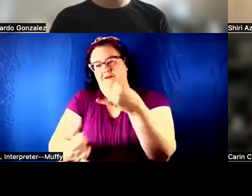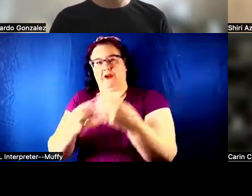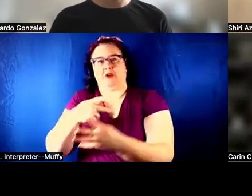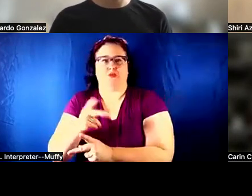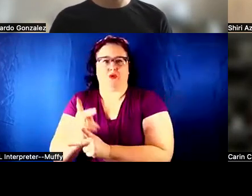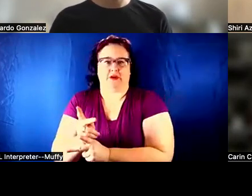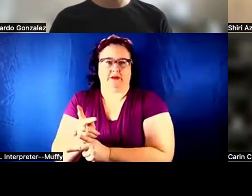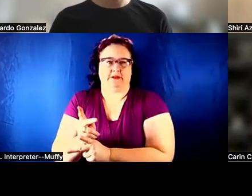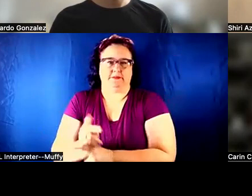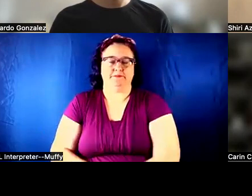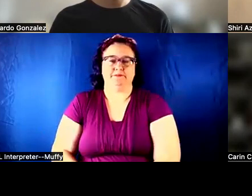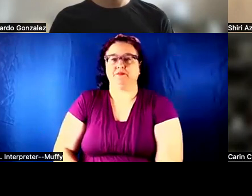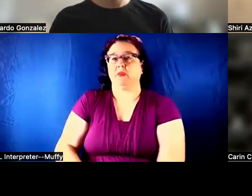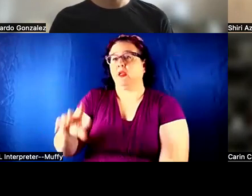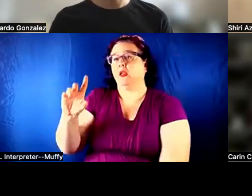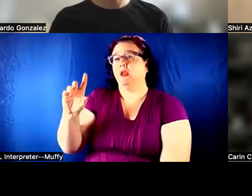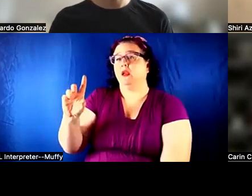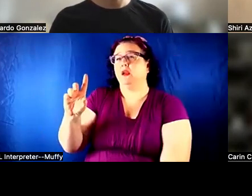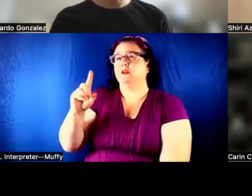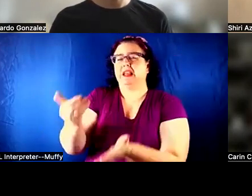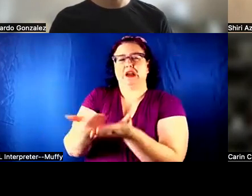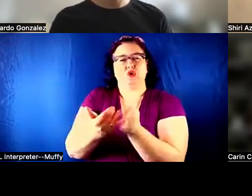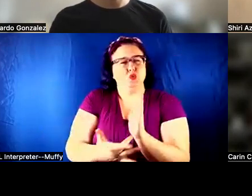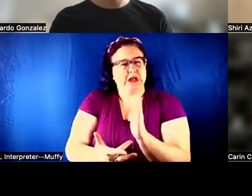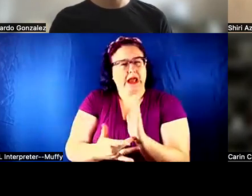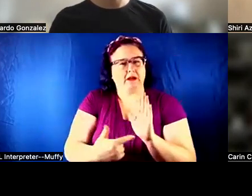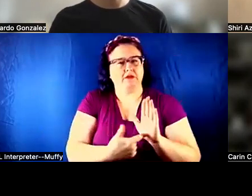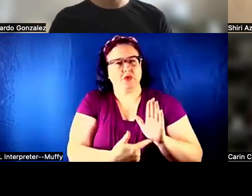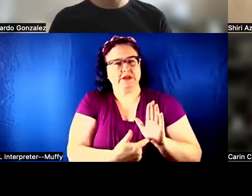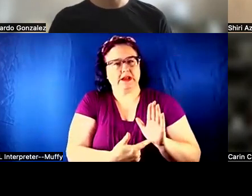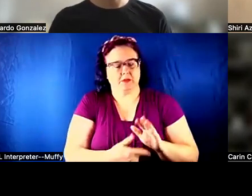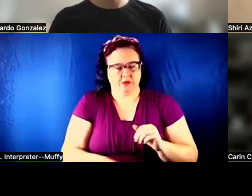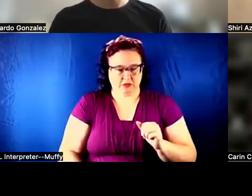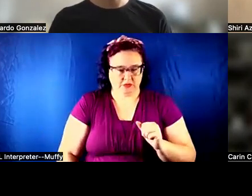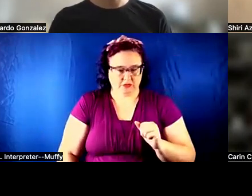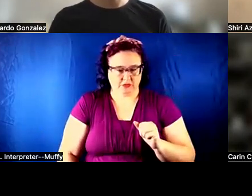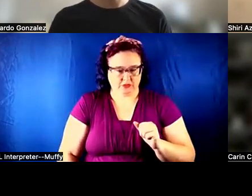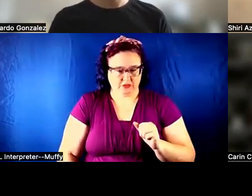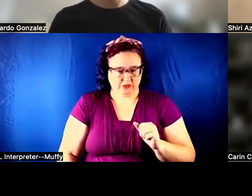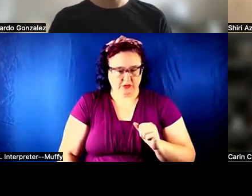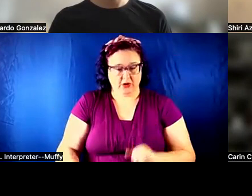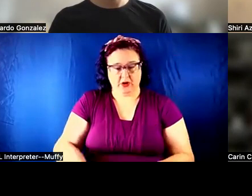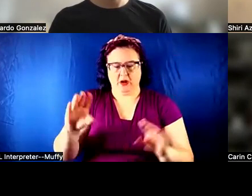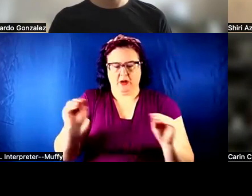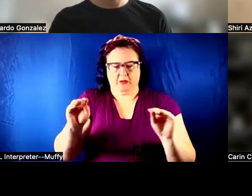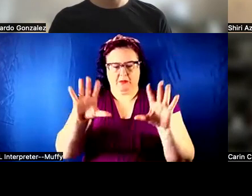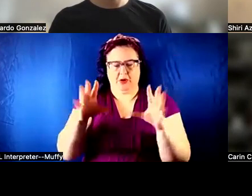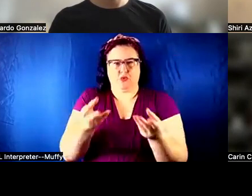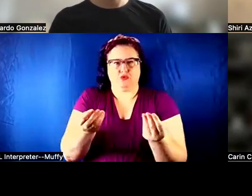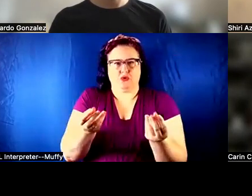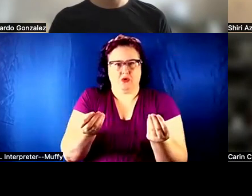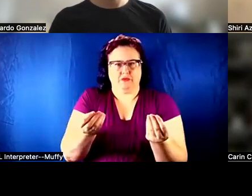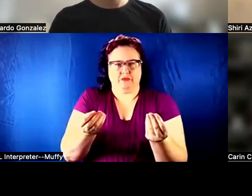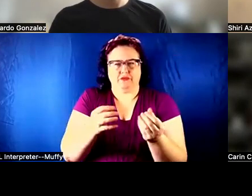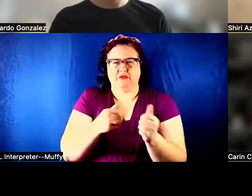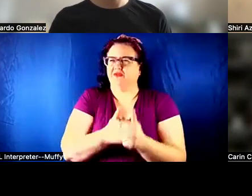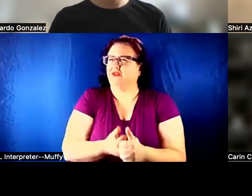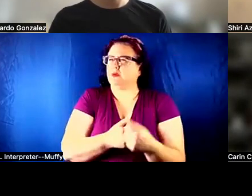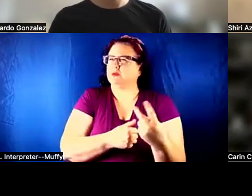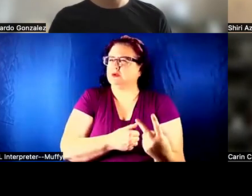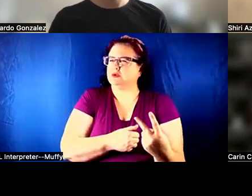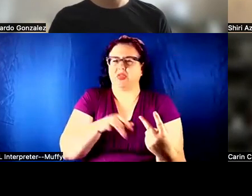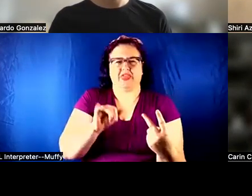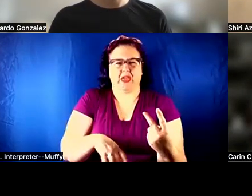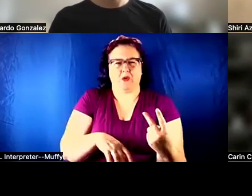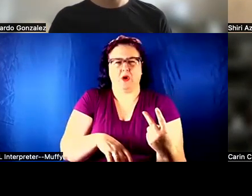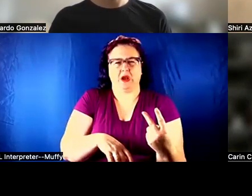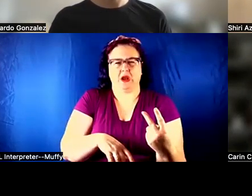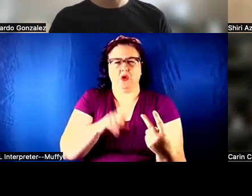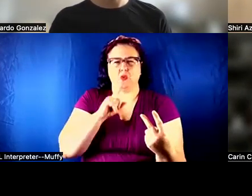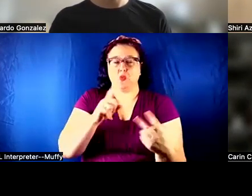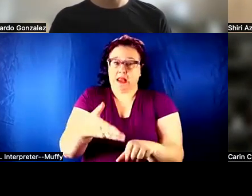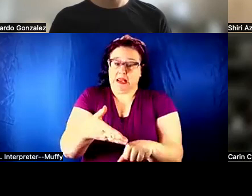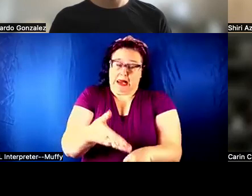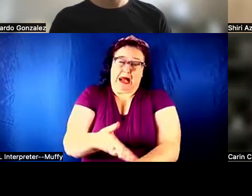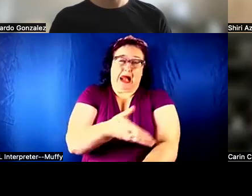SOME NEW TECHNOLOGIES, THE MICROSOFT PRODUCT. IT HAS REALLY IMPROVED, BUT IT IS STILL NOT YET.